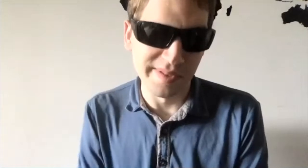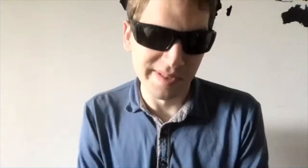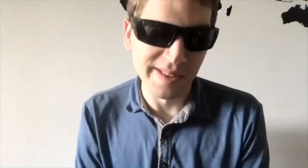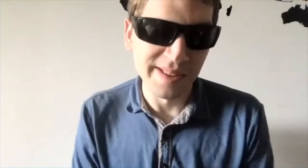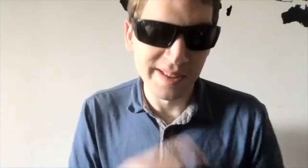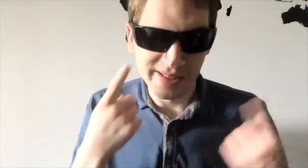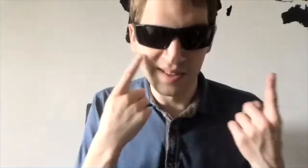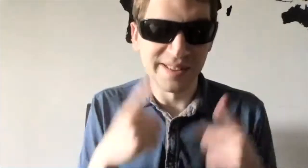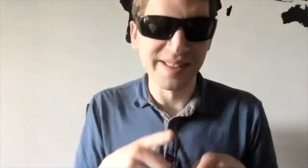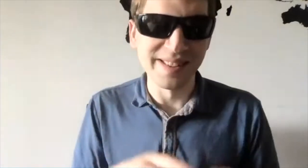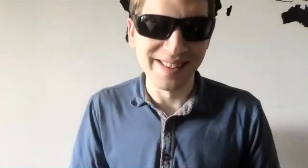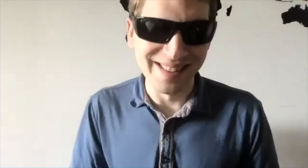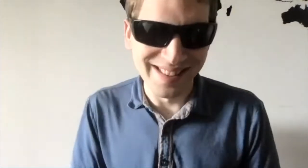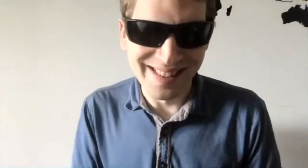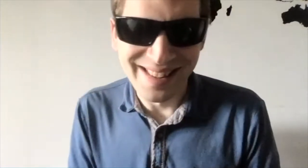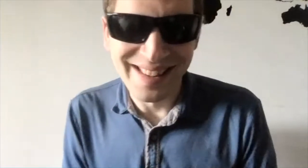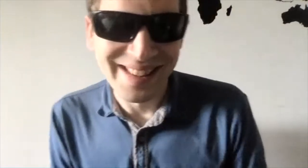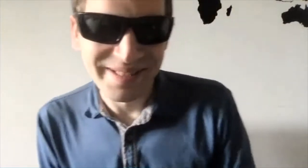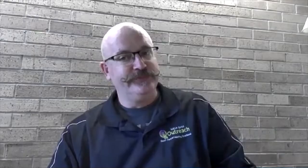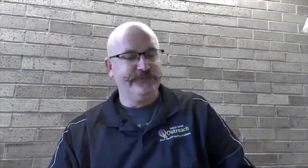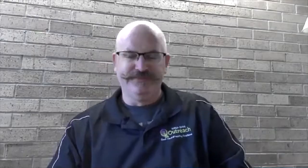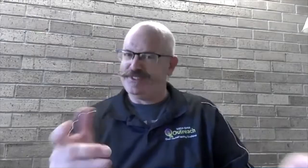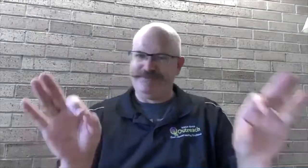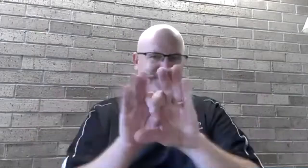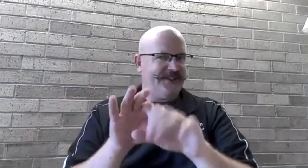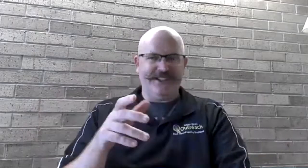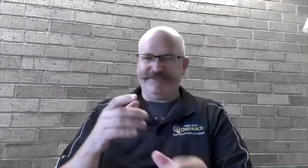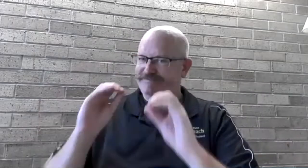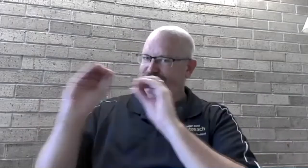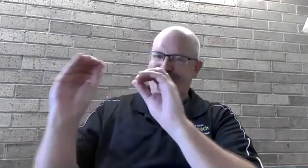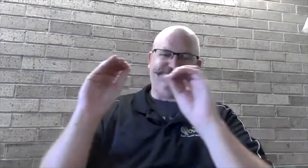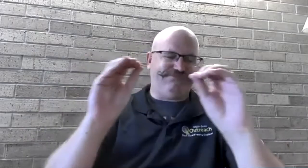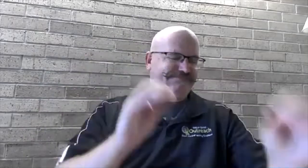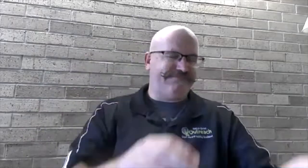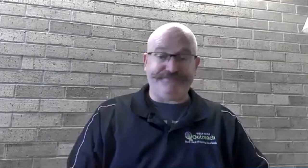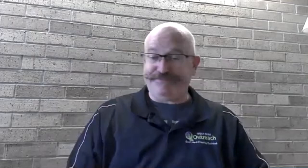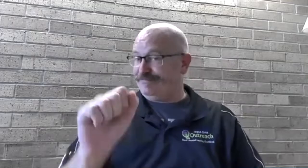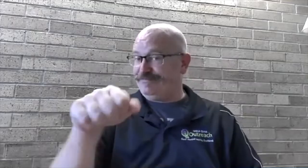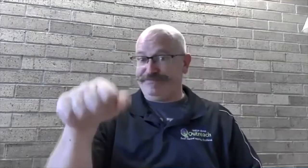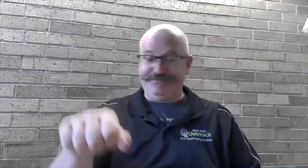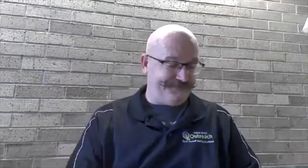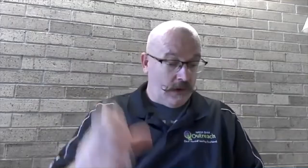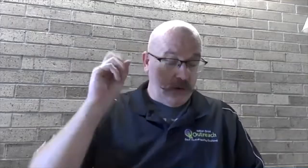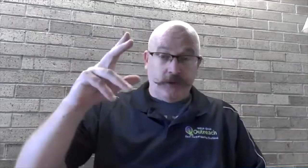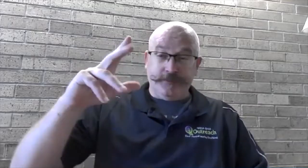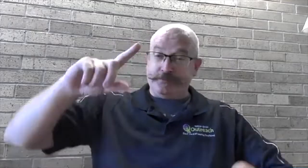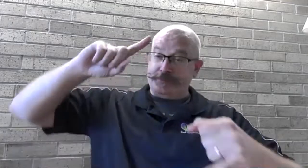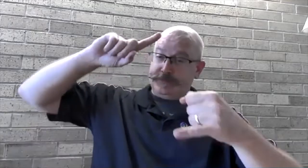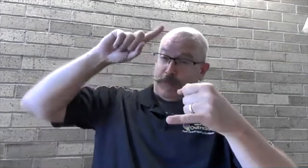(Jason) Yeah I agree. (Scott) It's important to educate others. Yep!